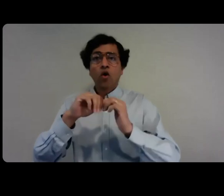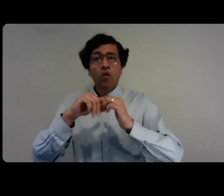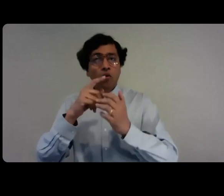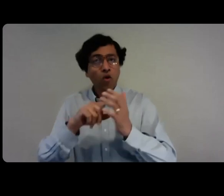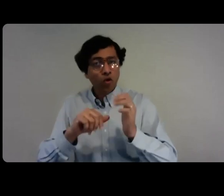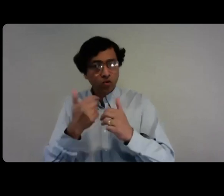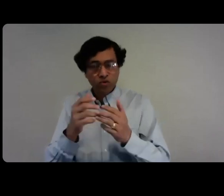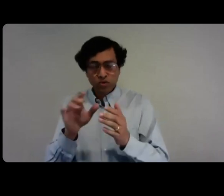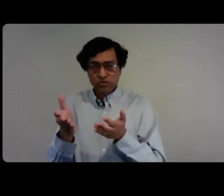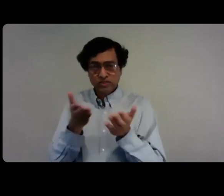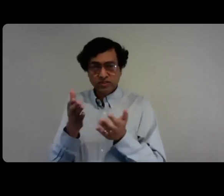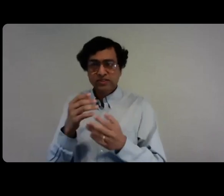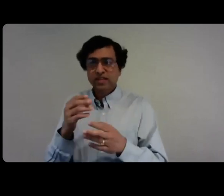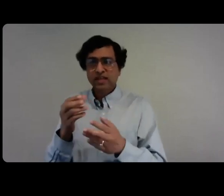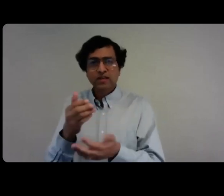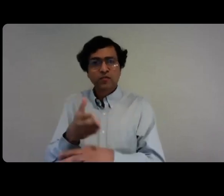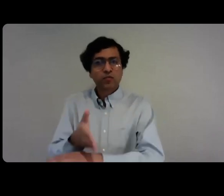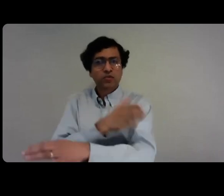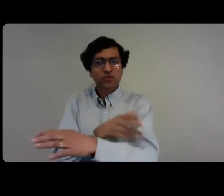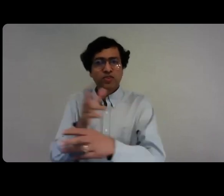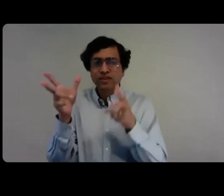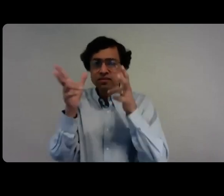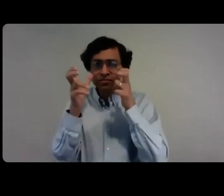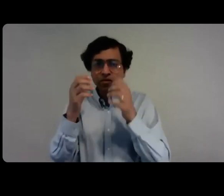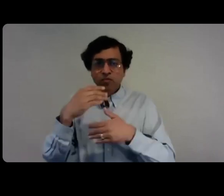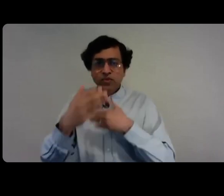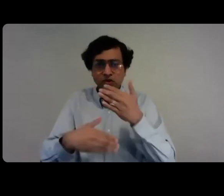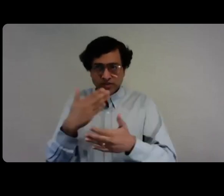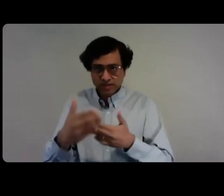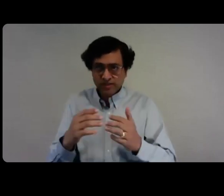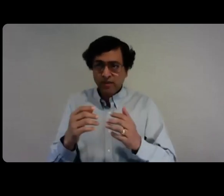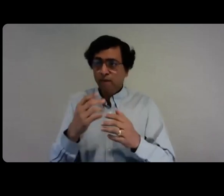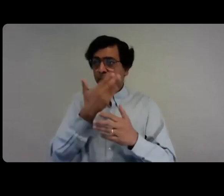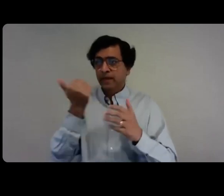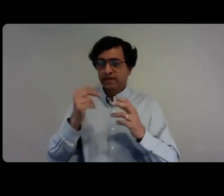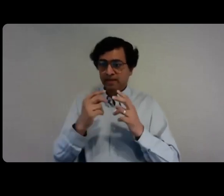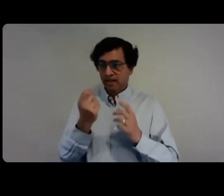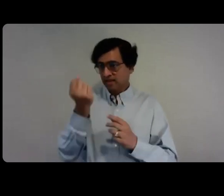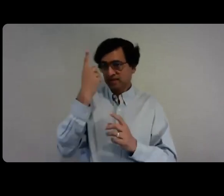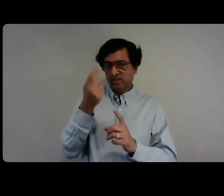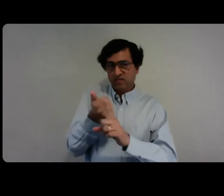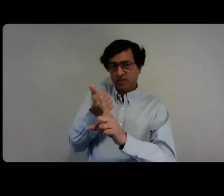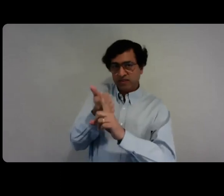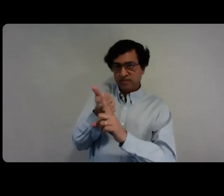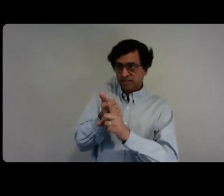services to request and know how to request the services and all of that can improve their